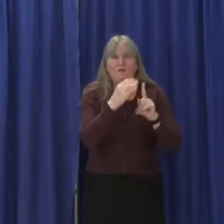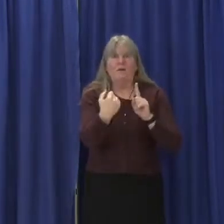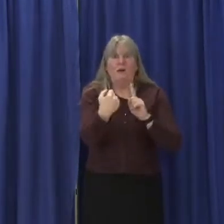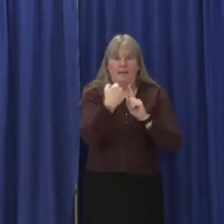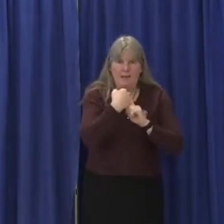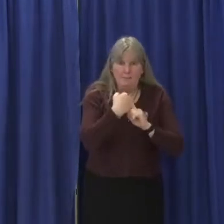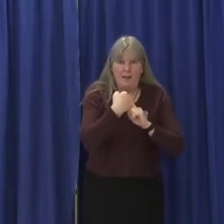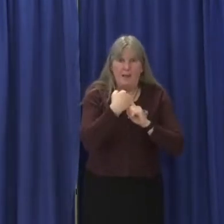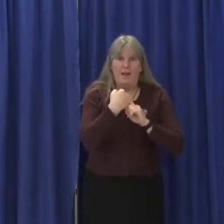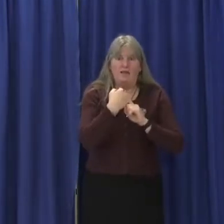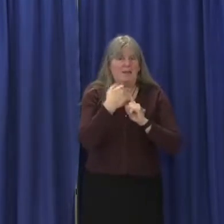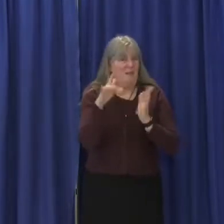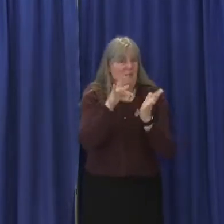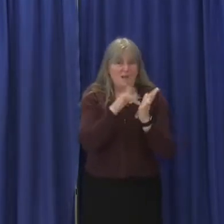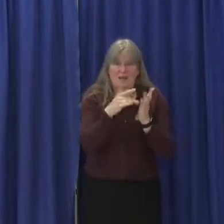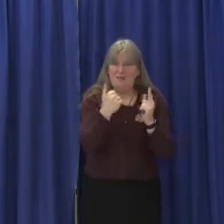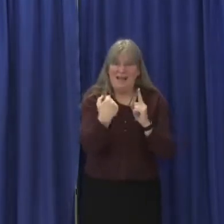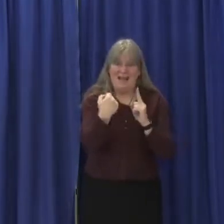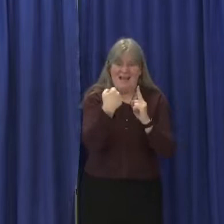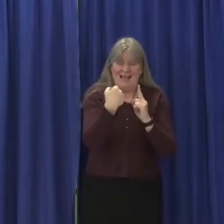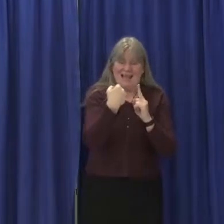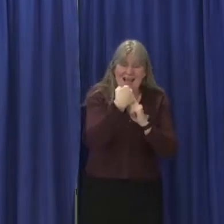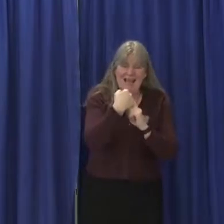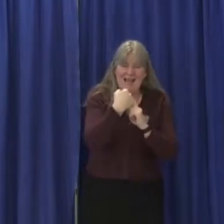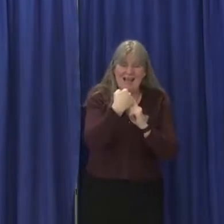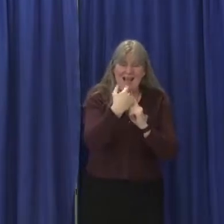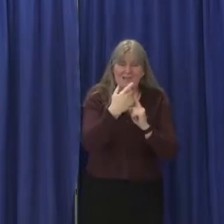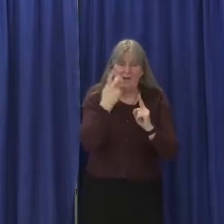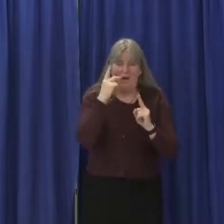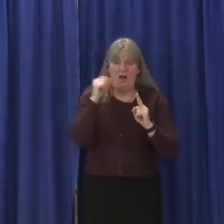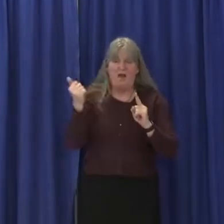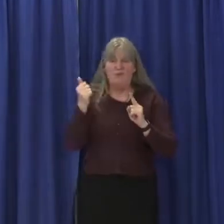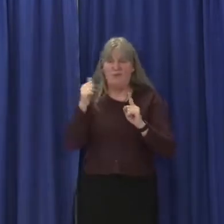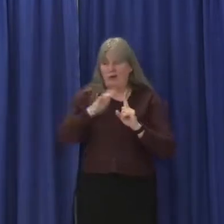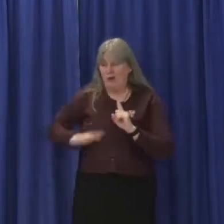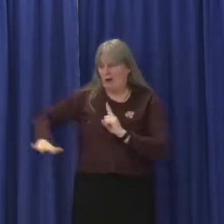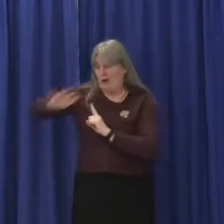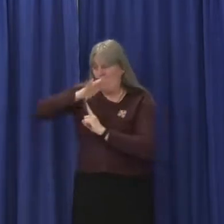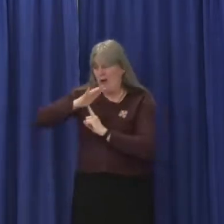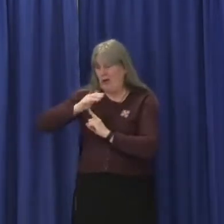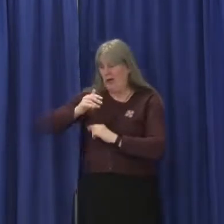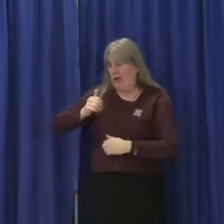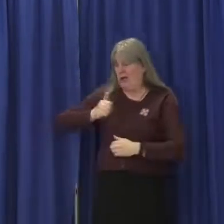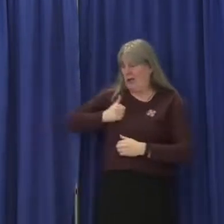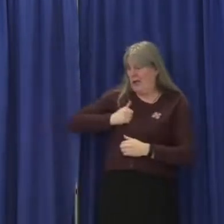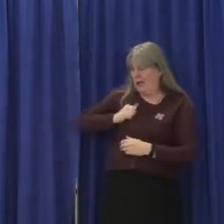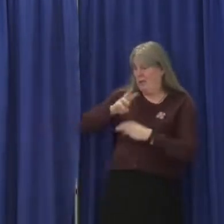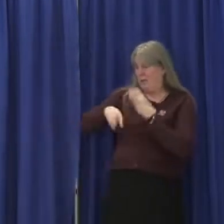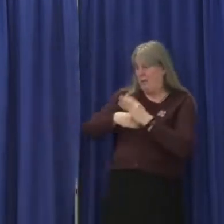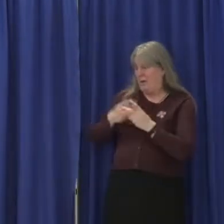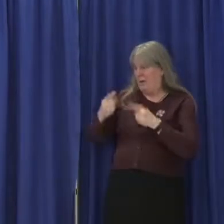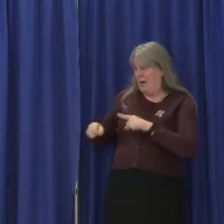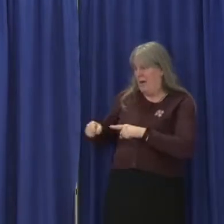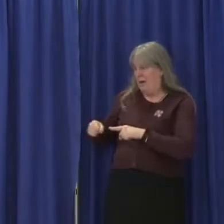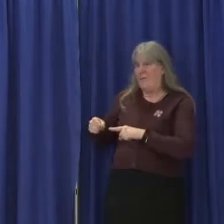the midst of it right now. And we've seen what other jurisdictions across Canada and the world are experiencing, and we know what's coming.